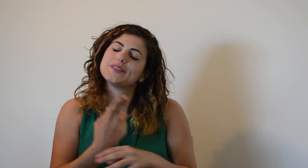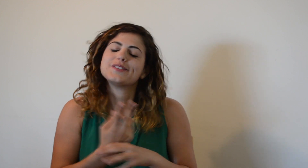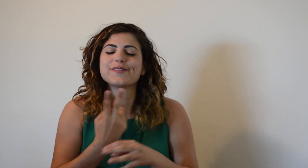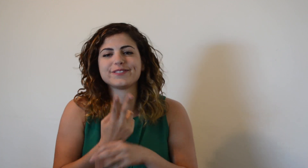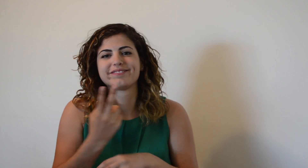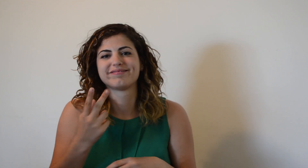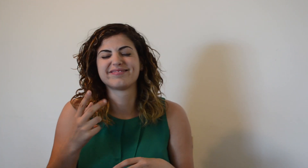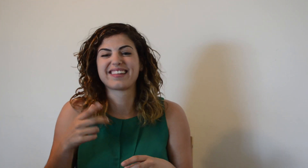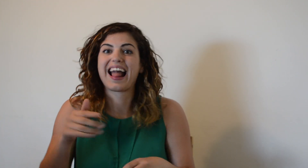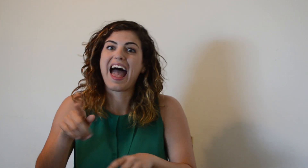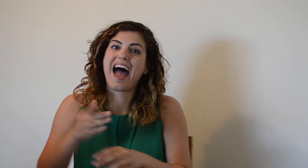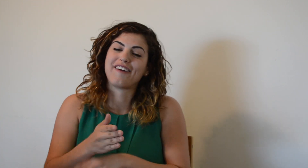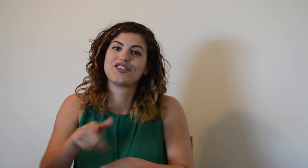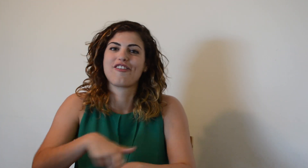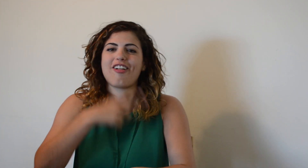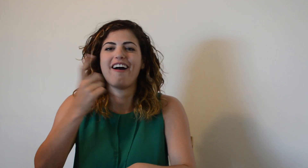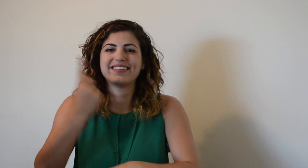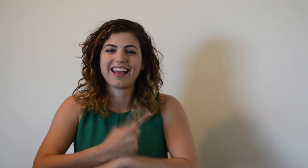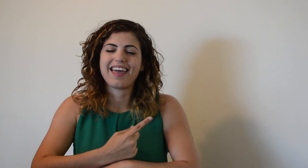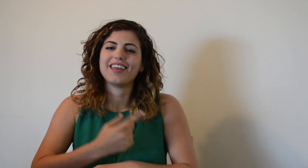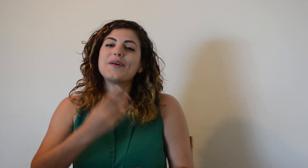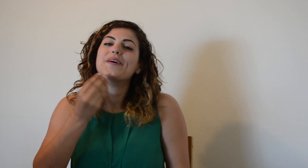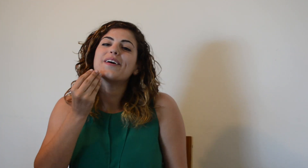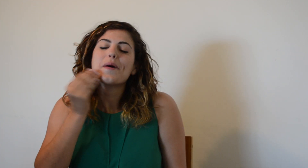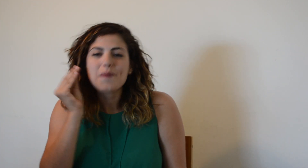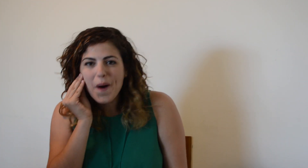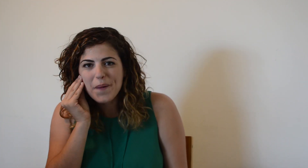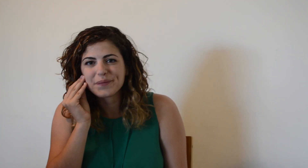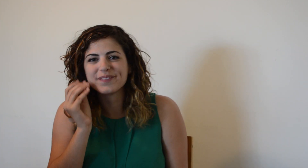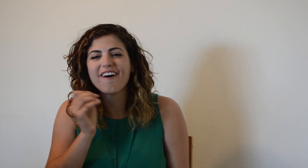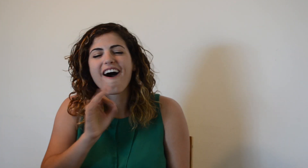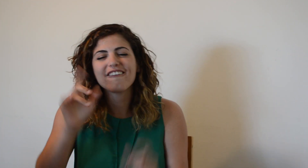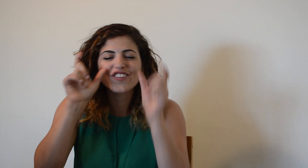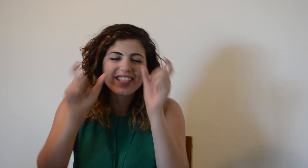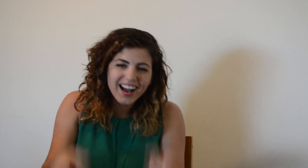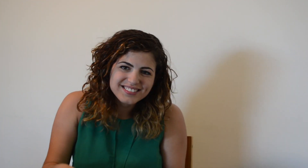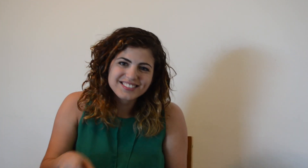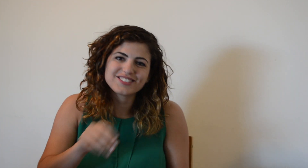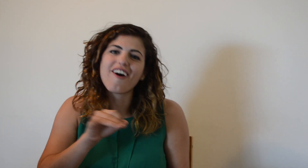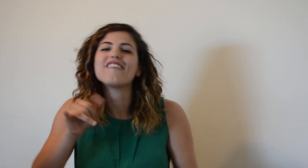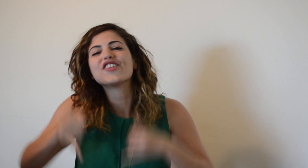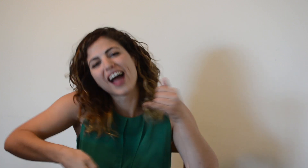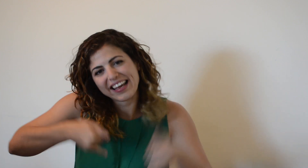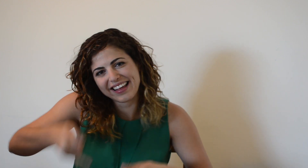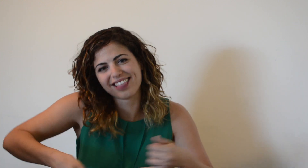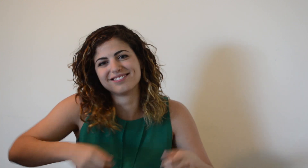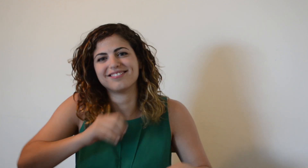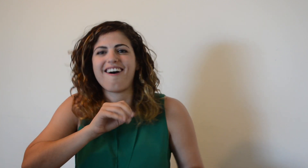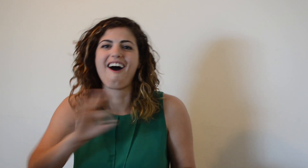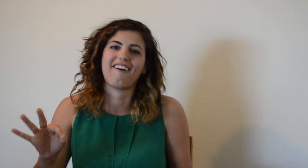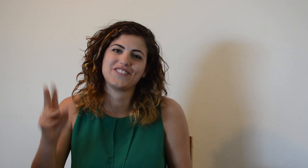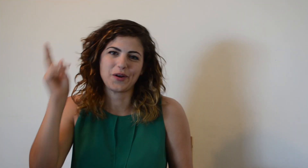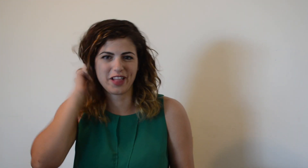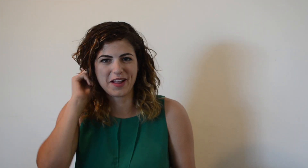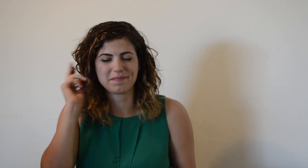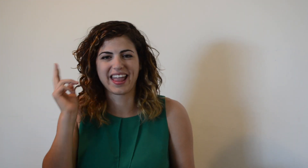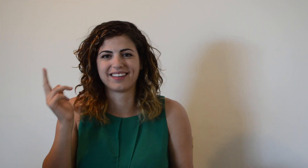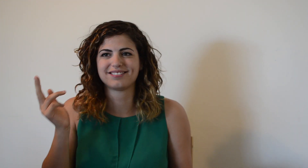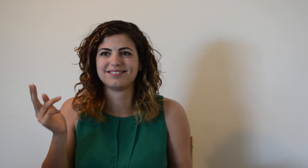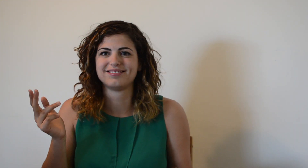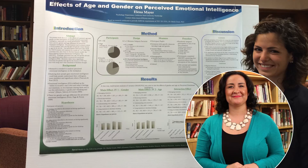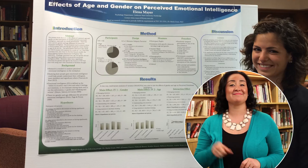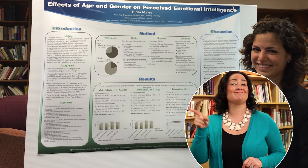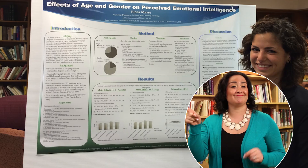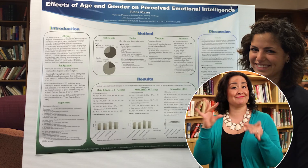a long day when you arrive home you take off your glasses or your high heels or your Cochlear implant.